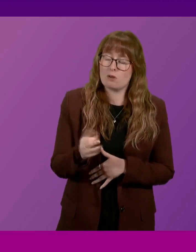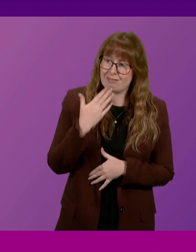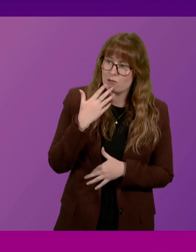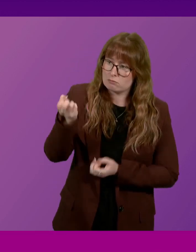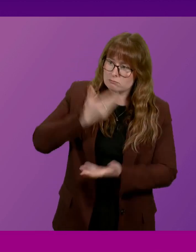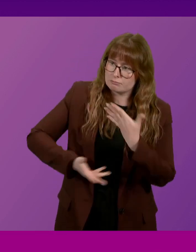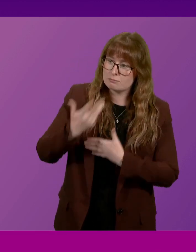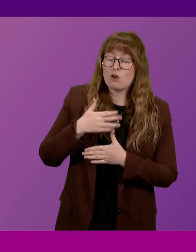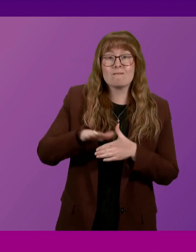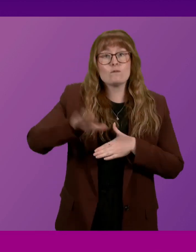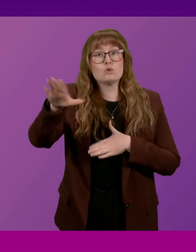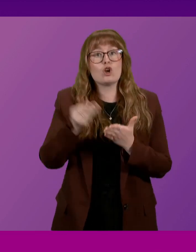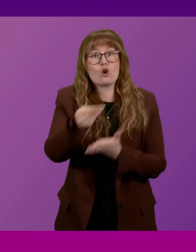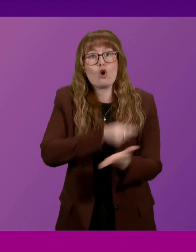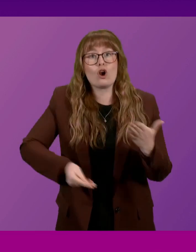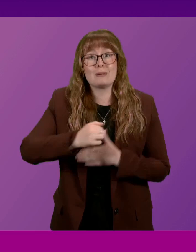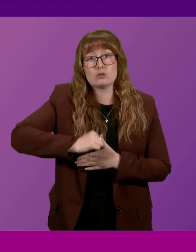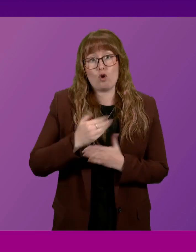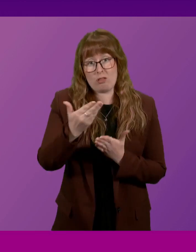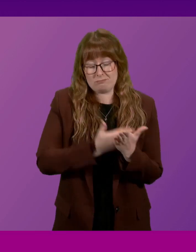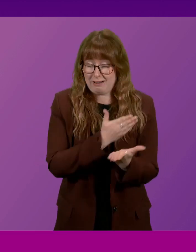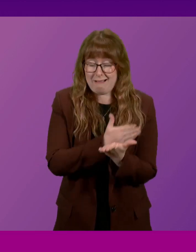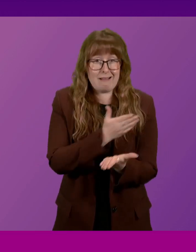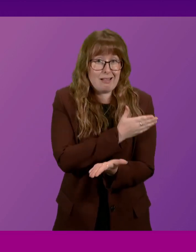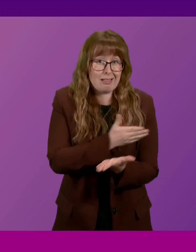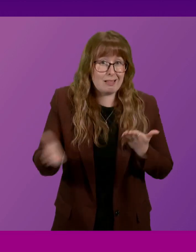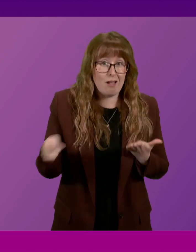Future Economy Scotland’s report lays bare the sheer cost of the union and